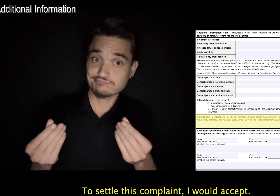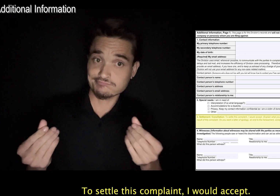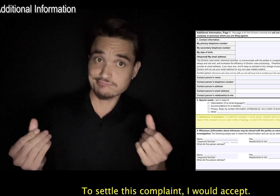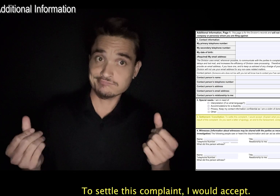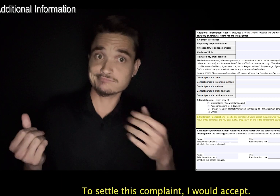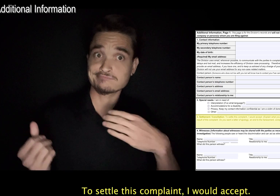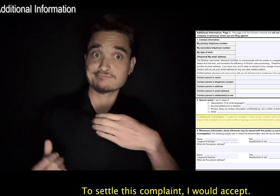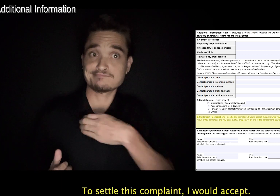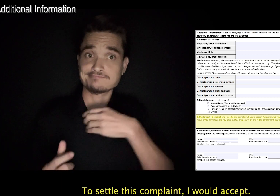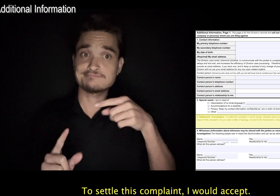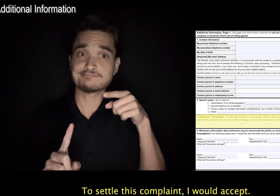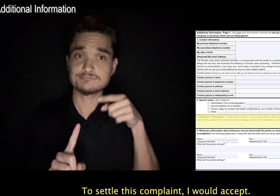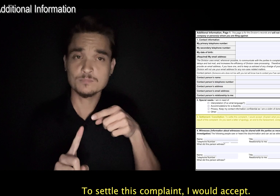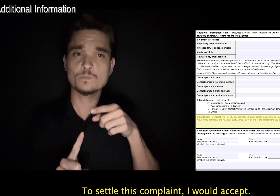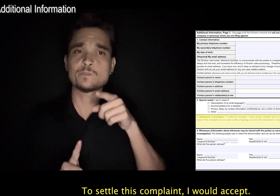To settle this complaint, I would accept.